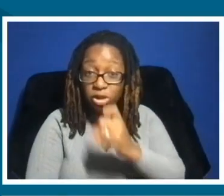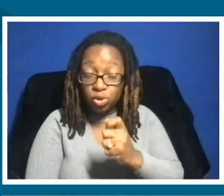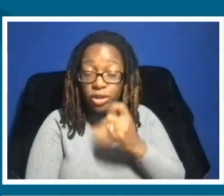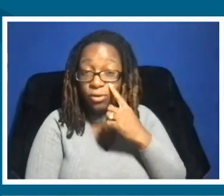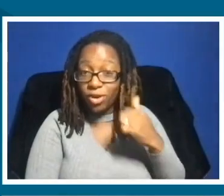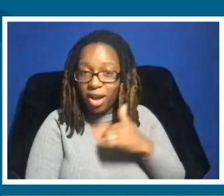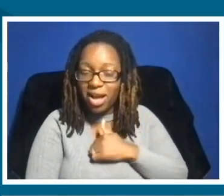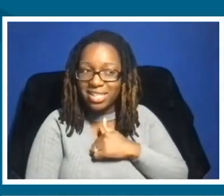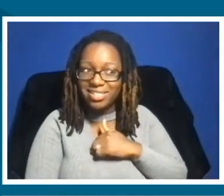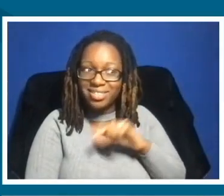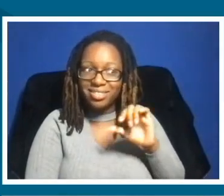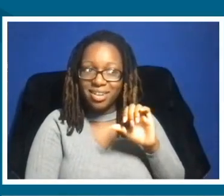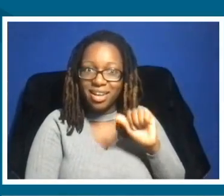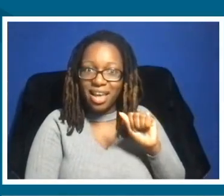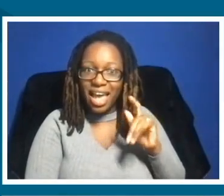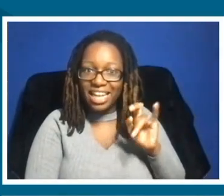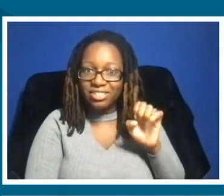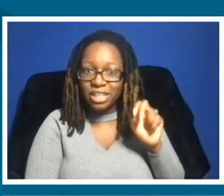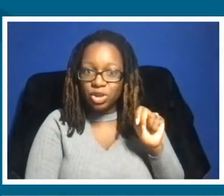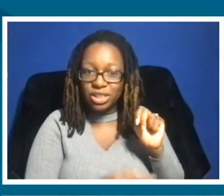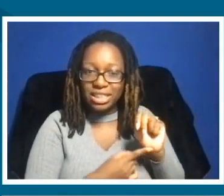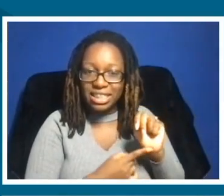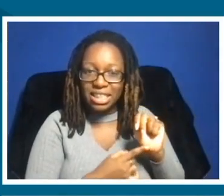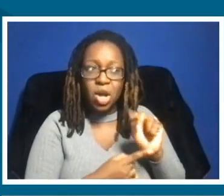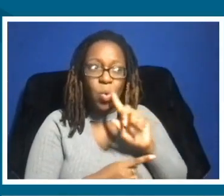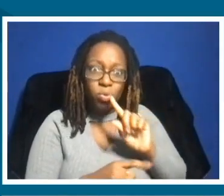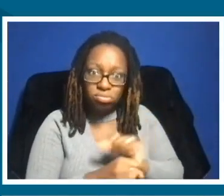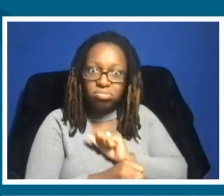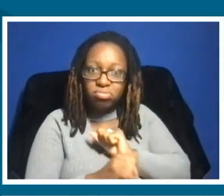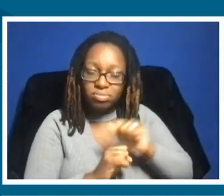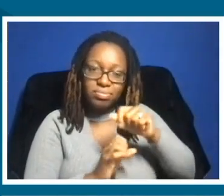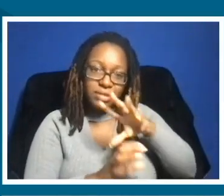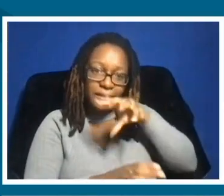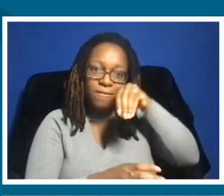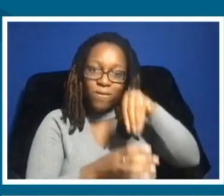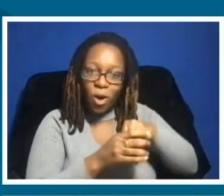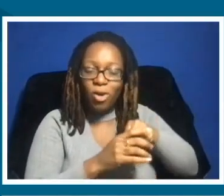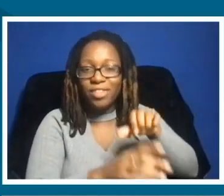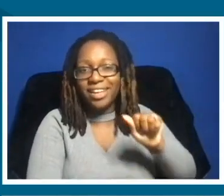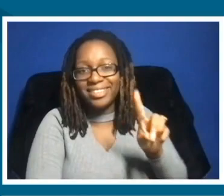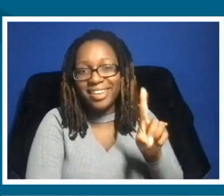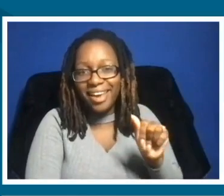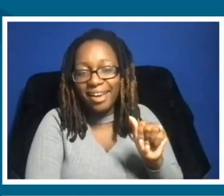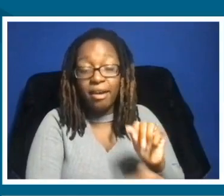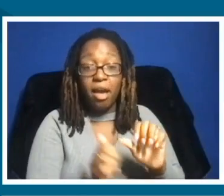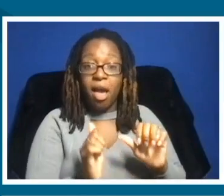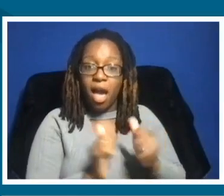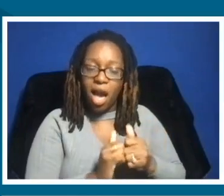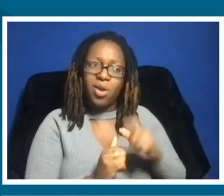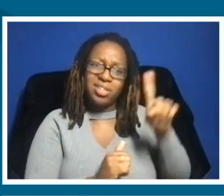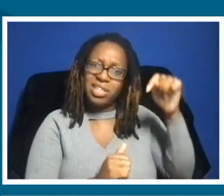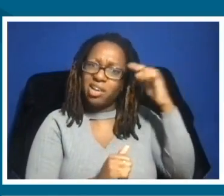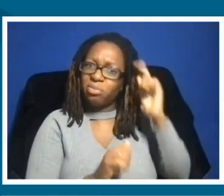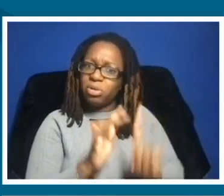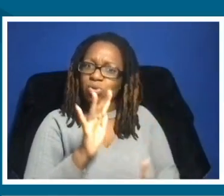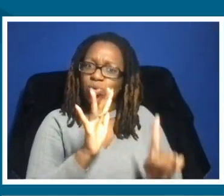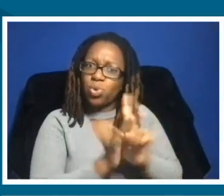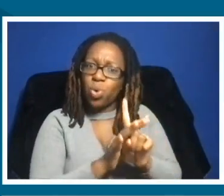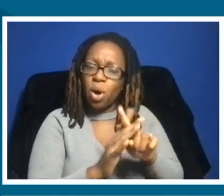people like what is actually baked into you know what how does the government